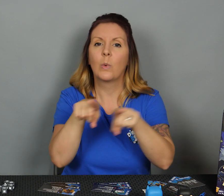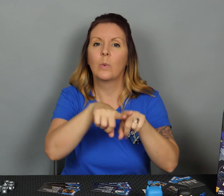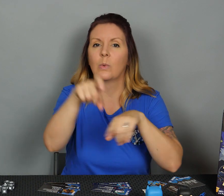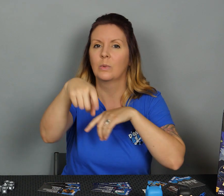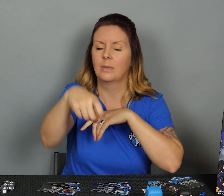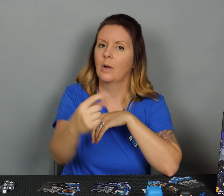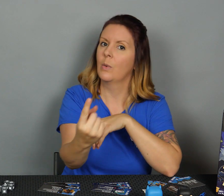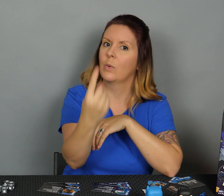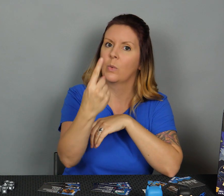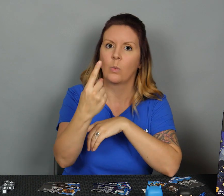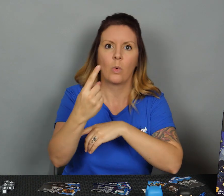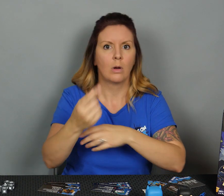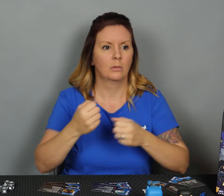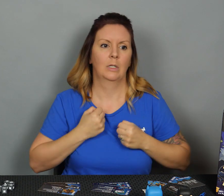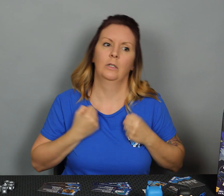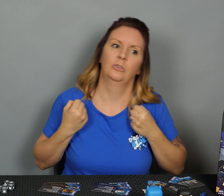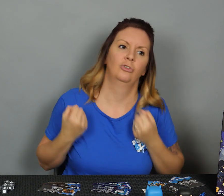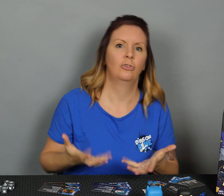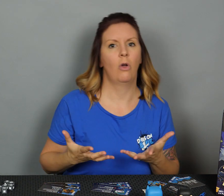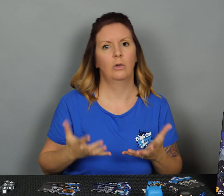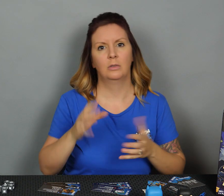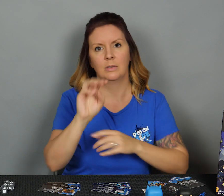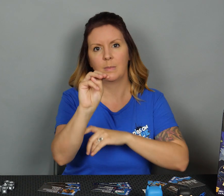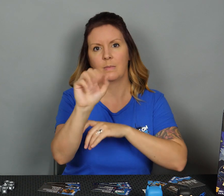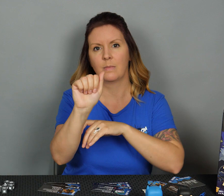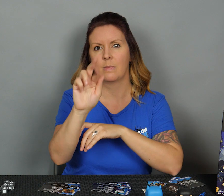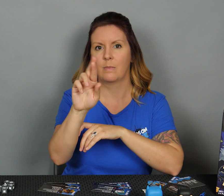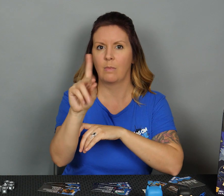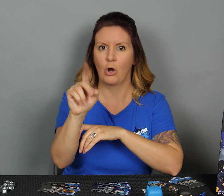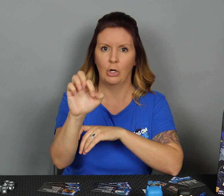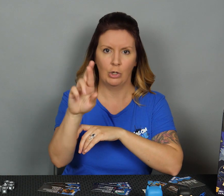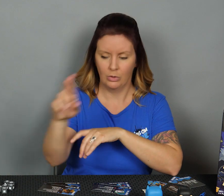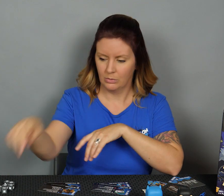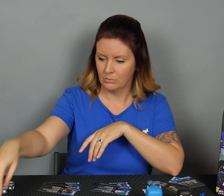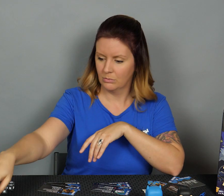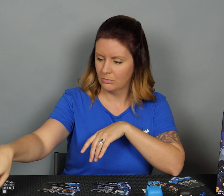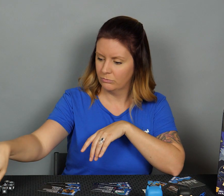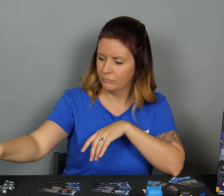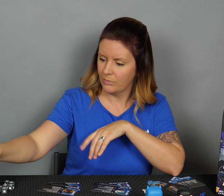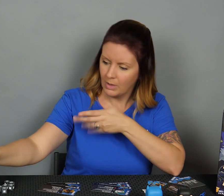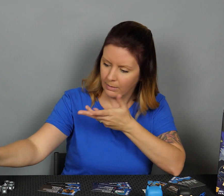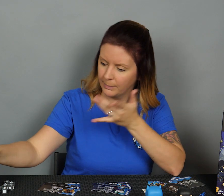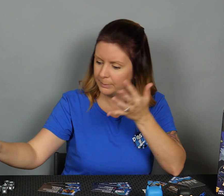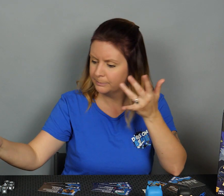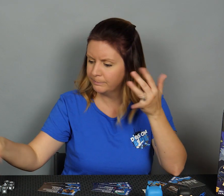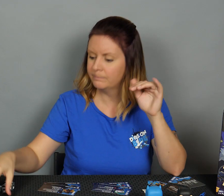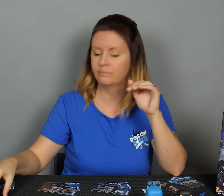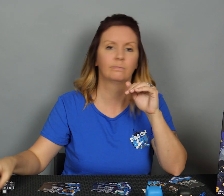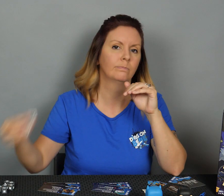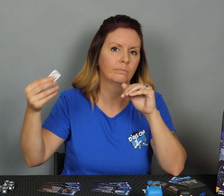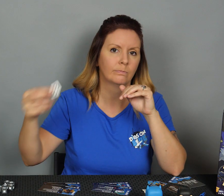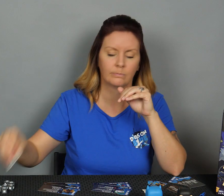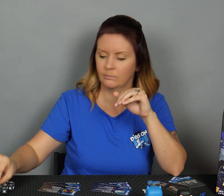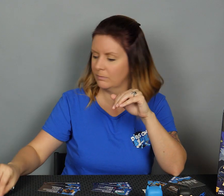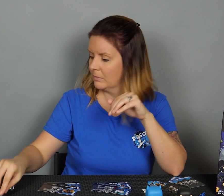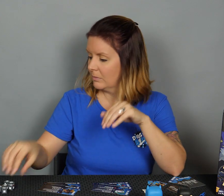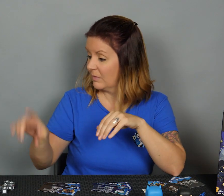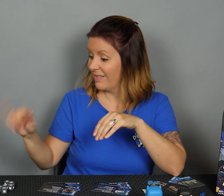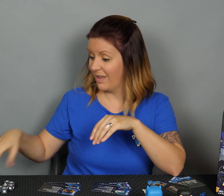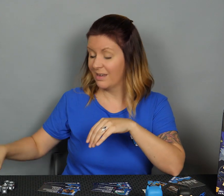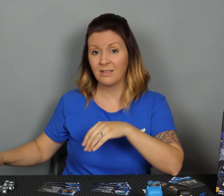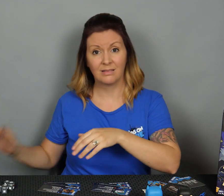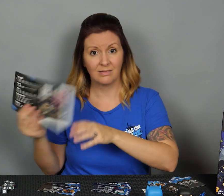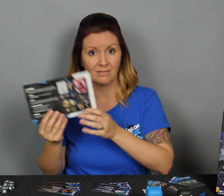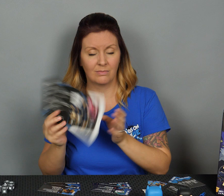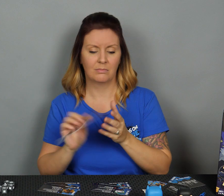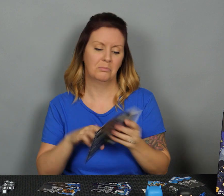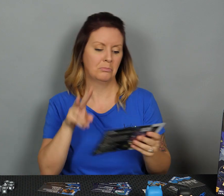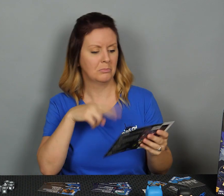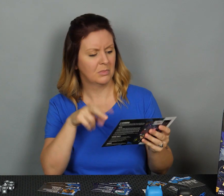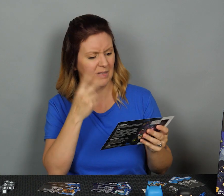Each character also needs one exhaust token.